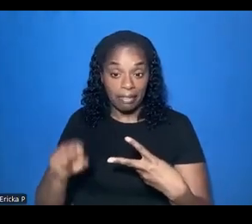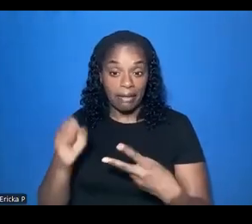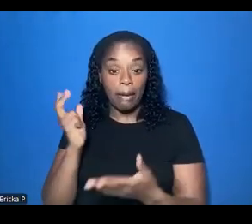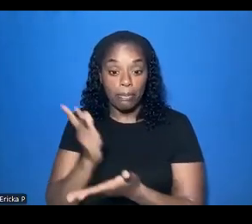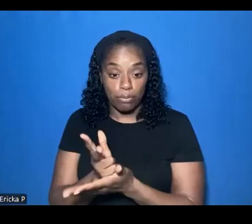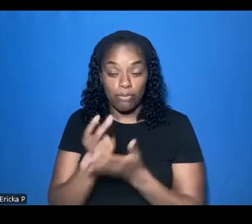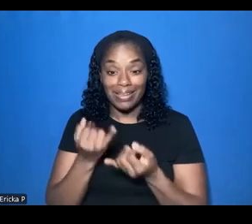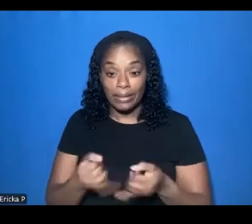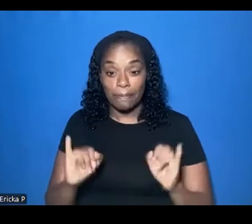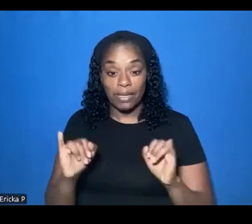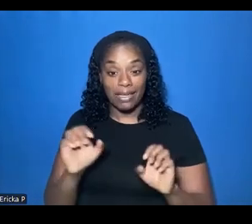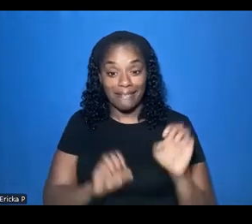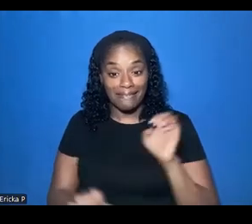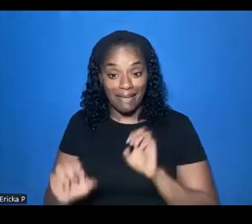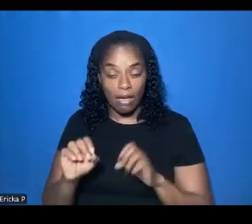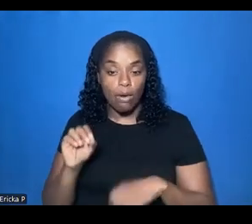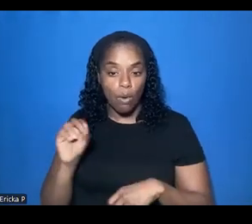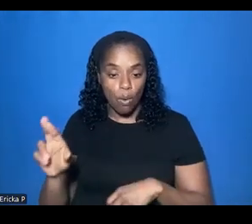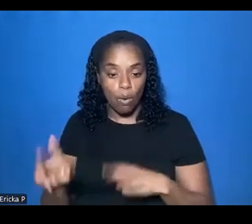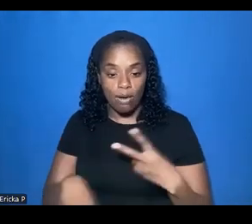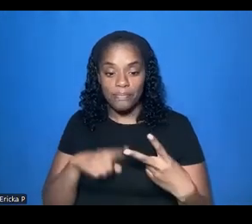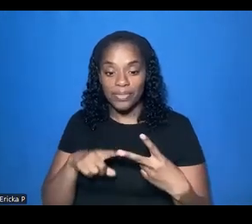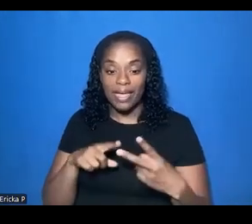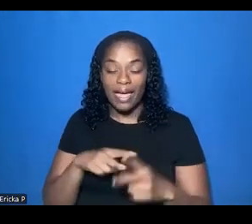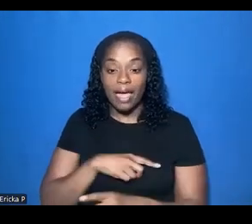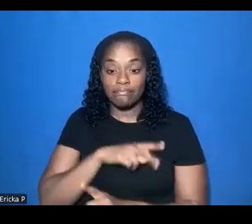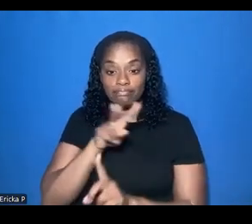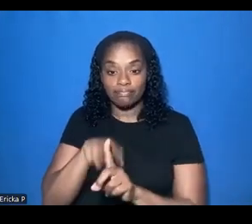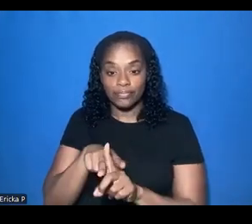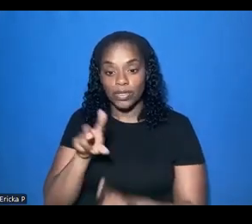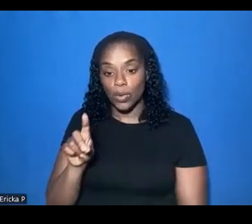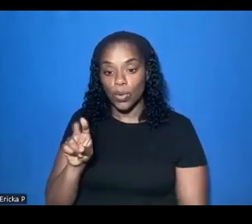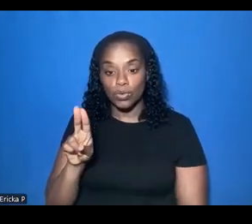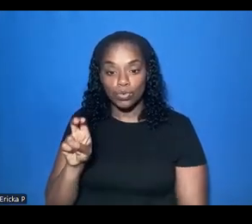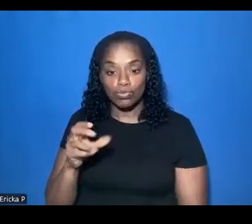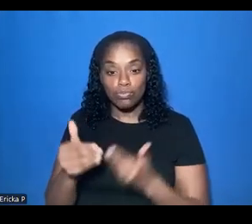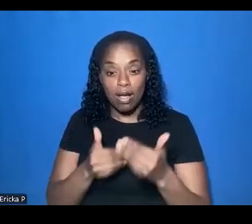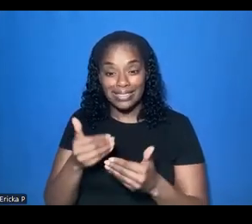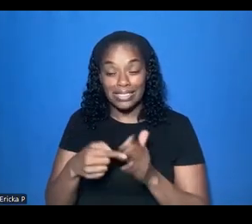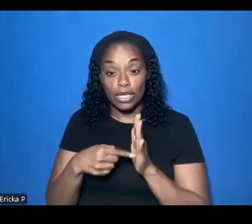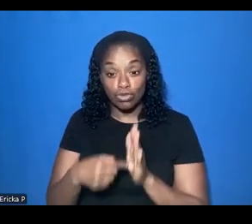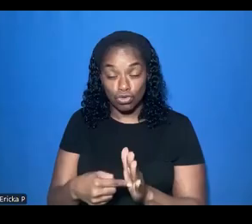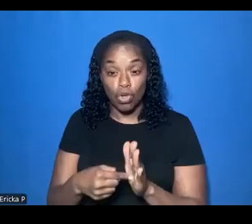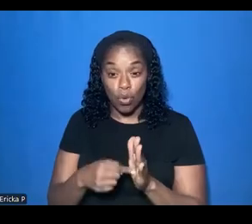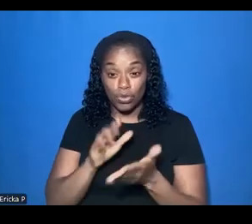or they have to file for due process and show that their assessment was inappropriate assessment.